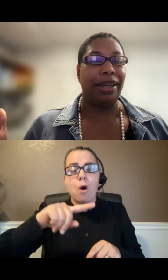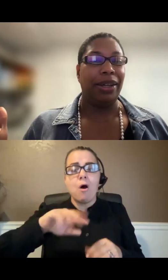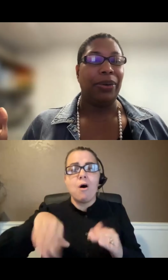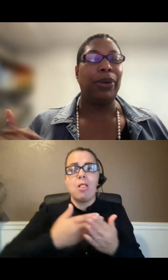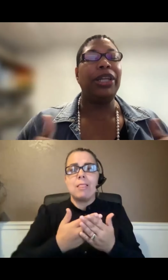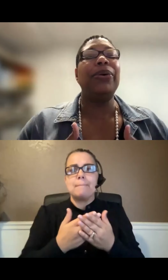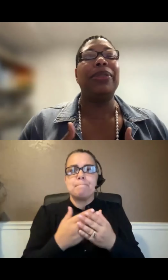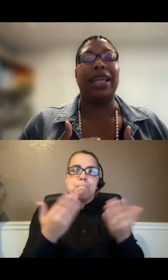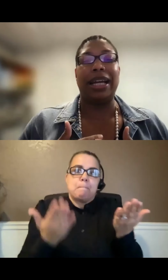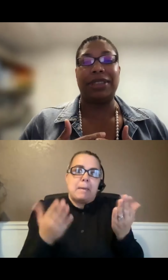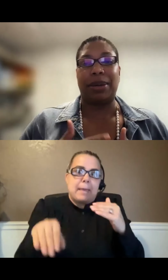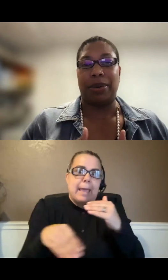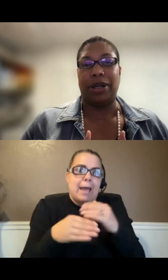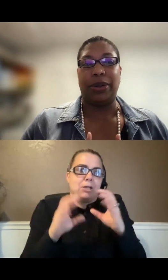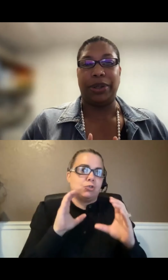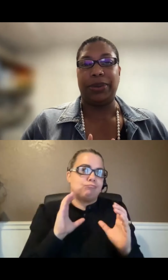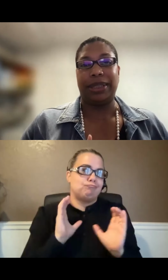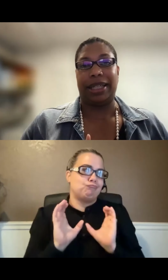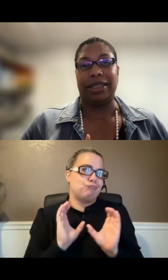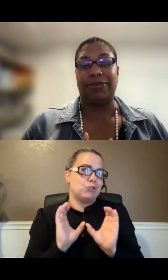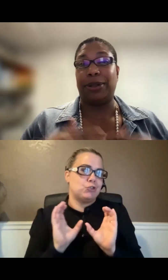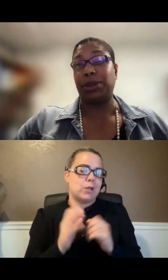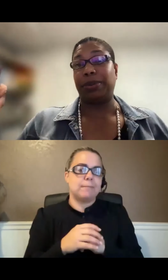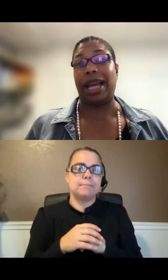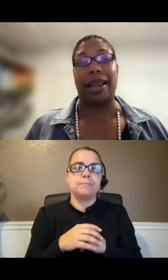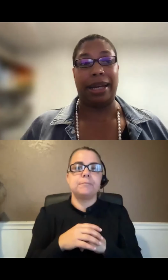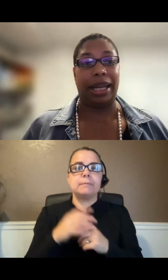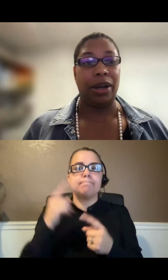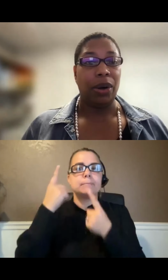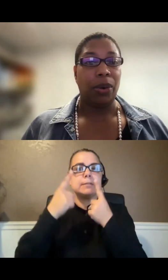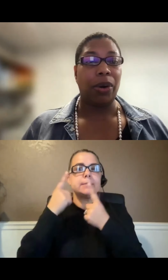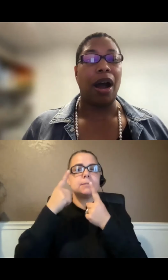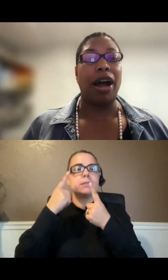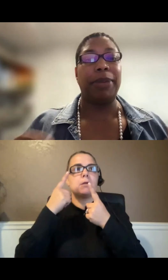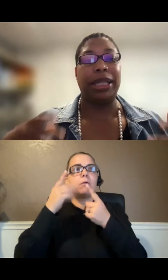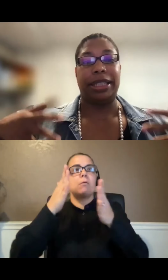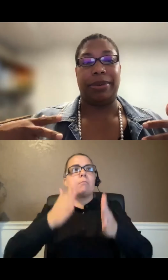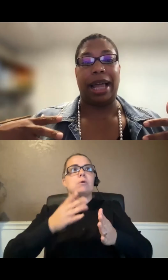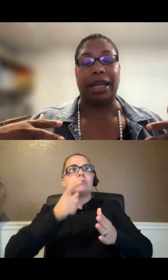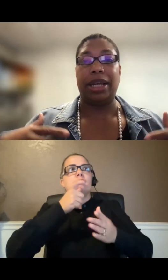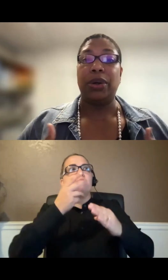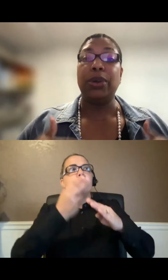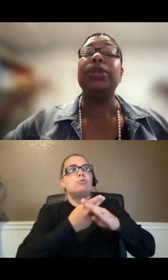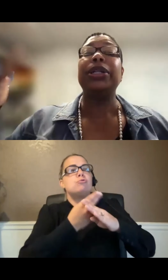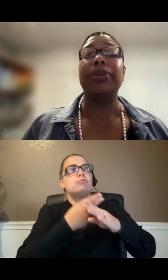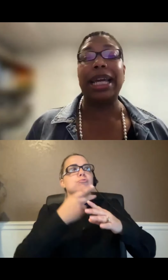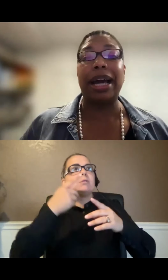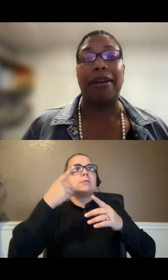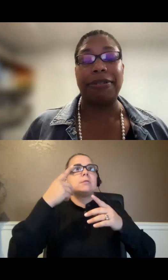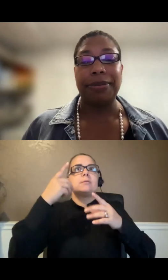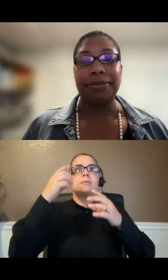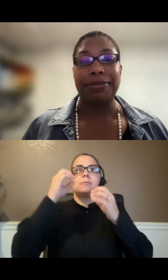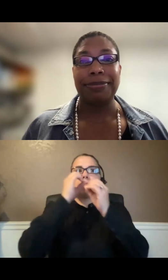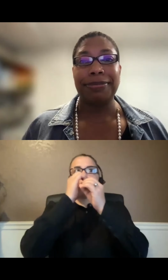When you think of someone who uses virtual reality or augmented reality, who do you think of?